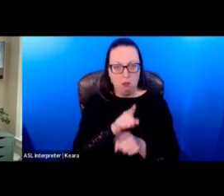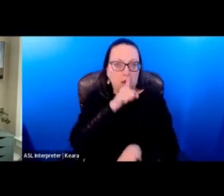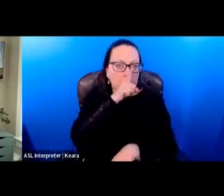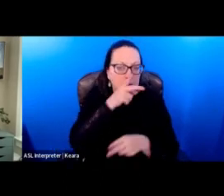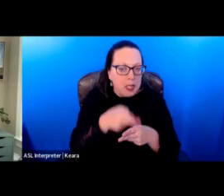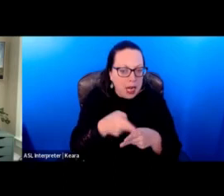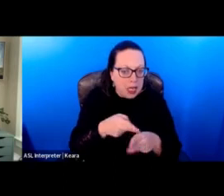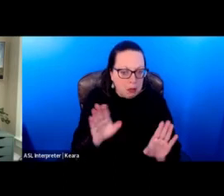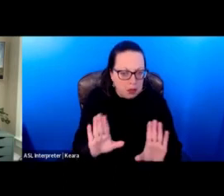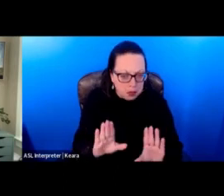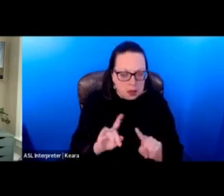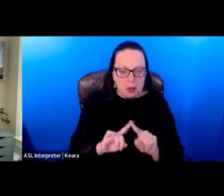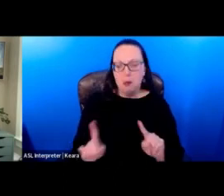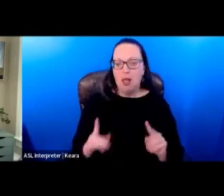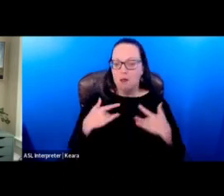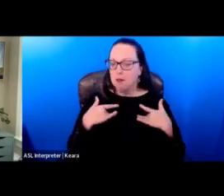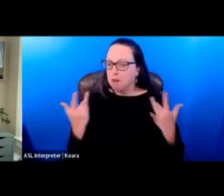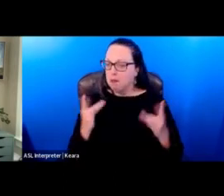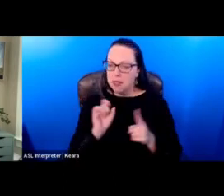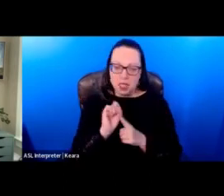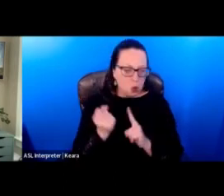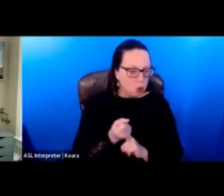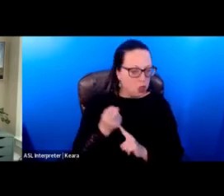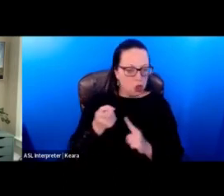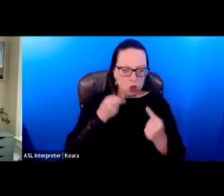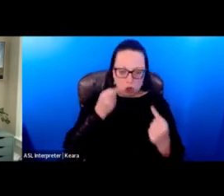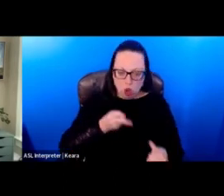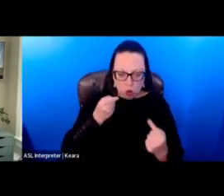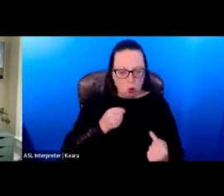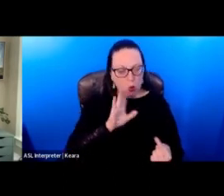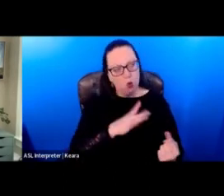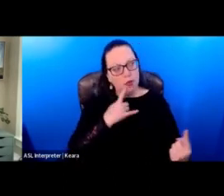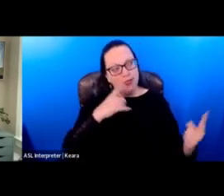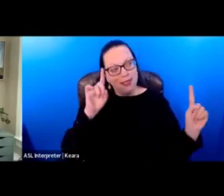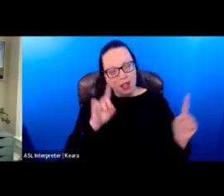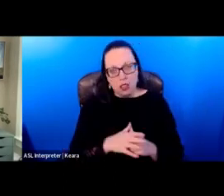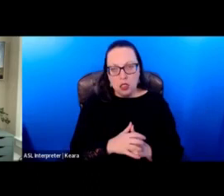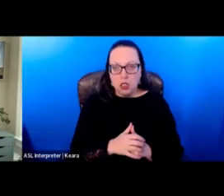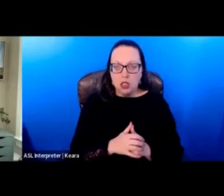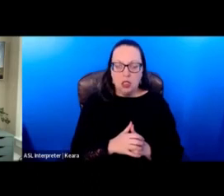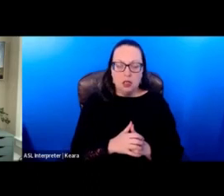going on any situation that you're having trouble with, what are your successes. And I also,